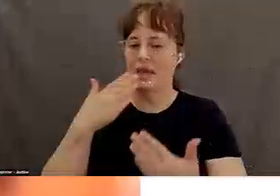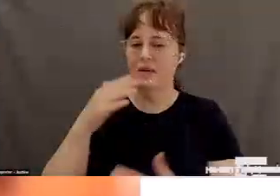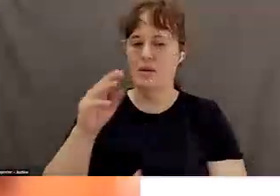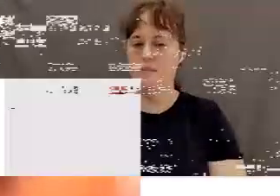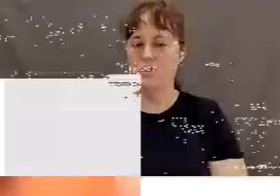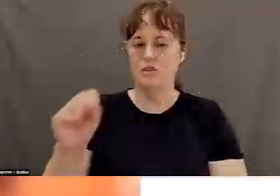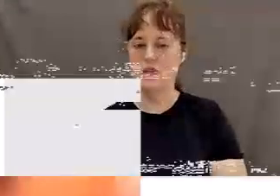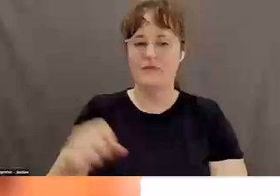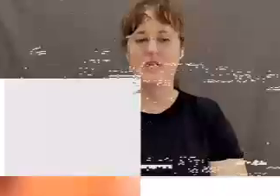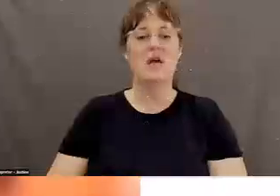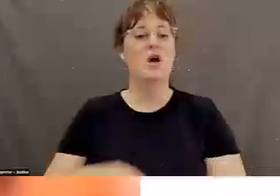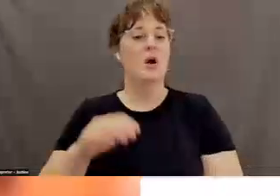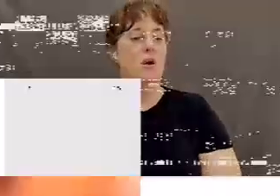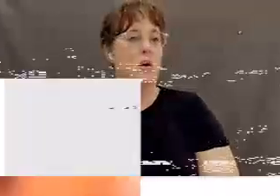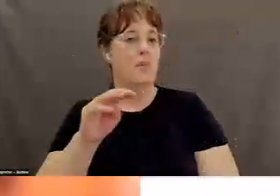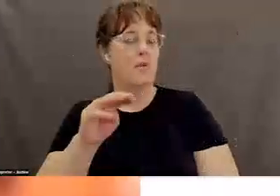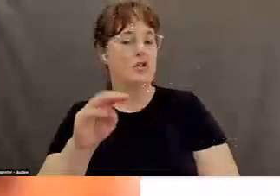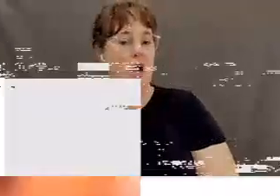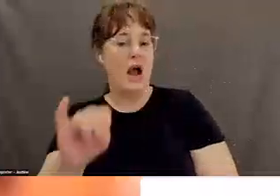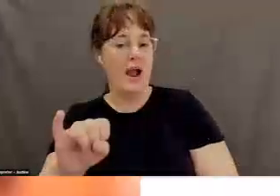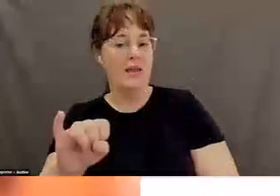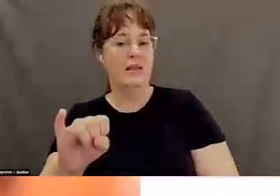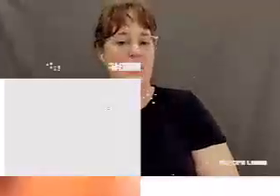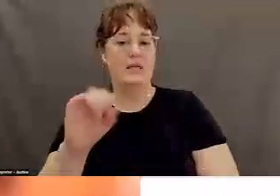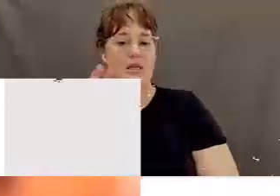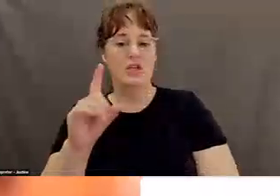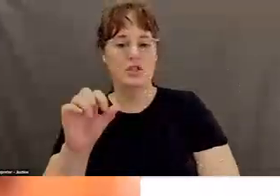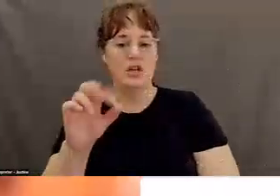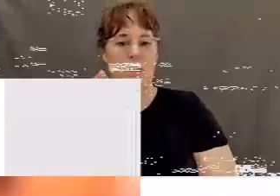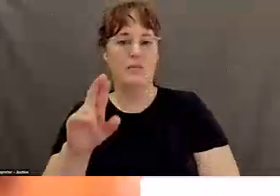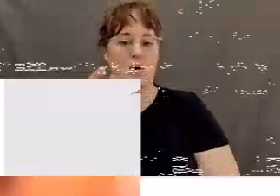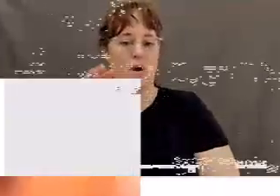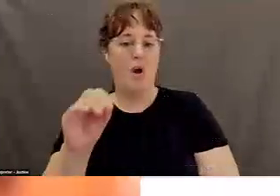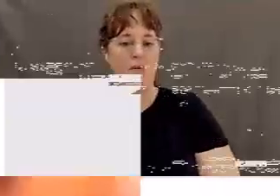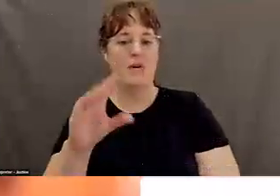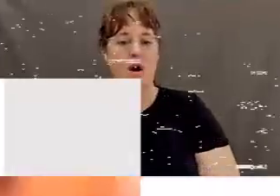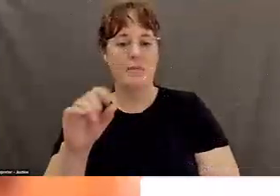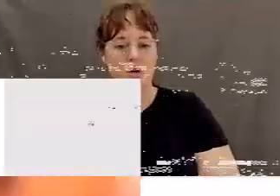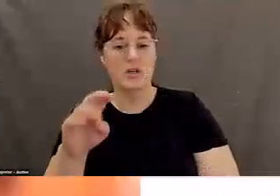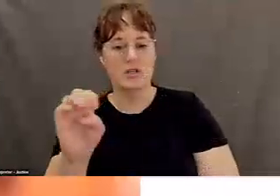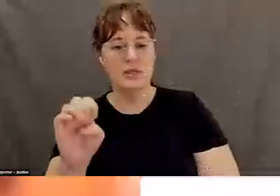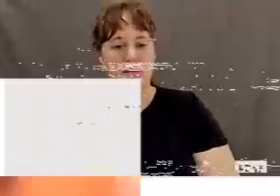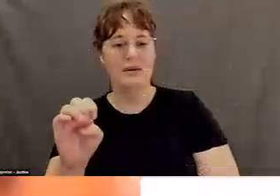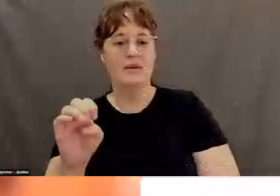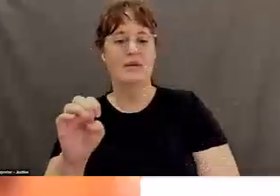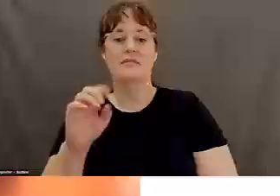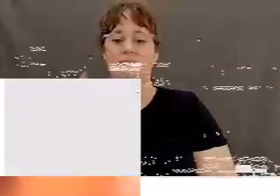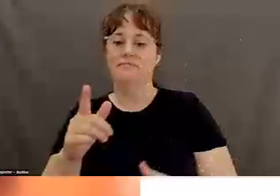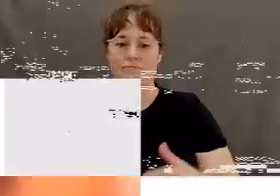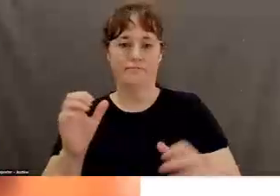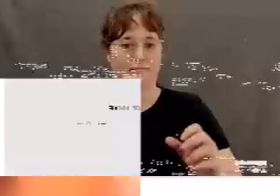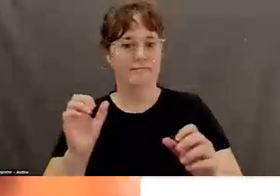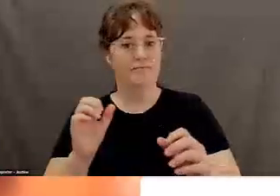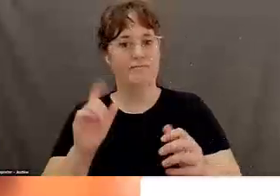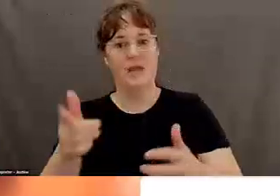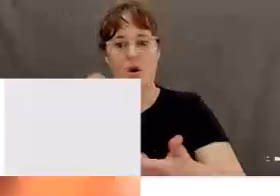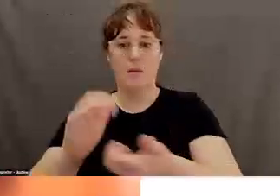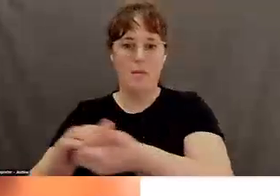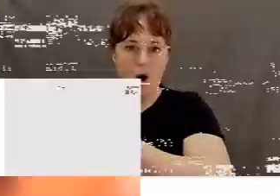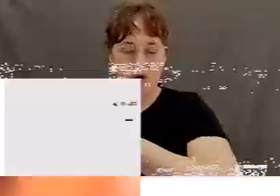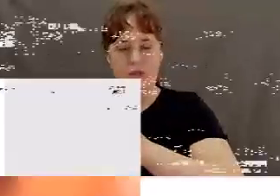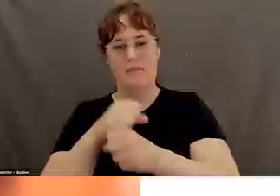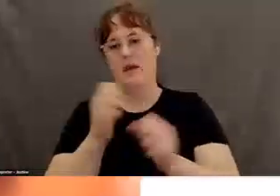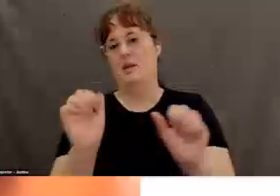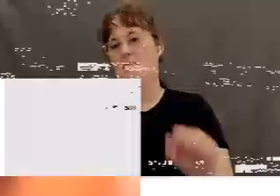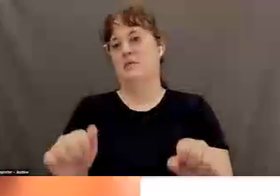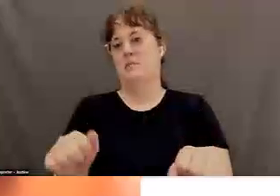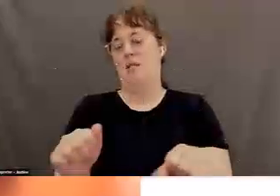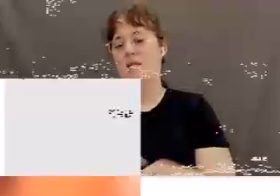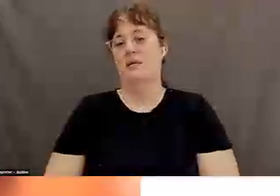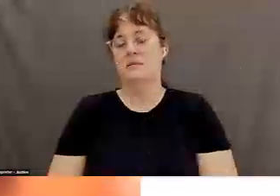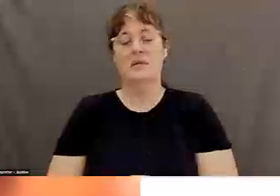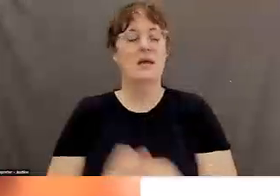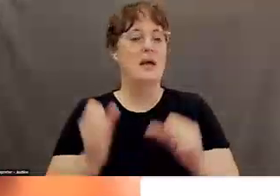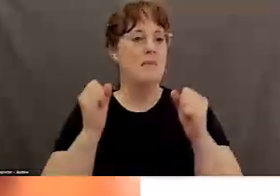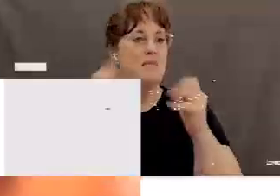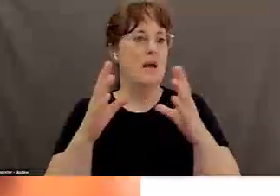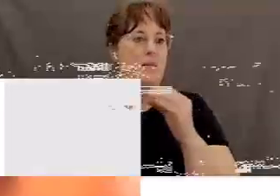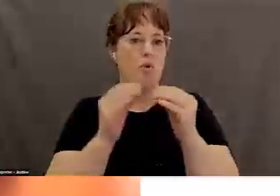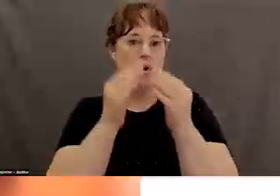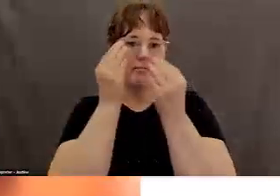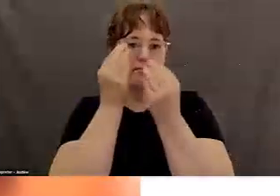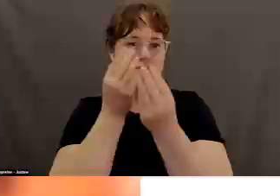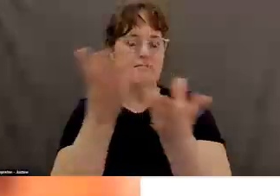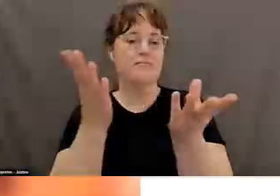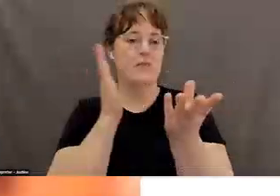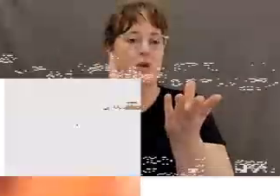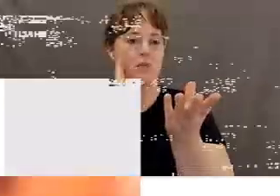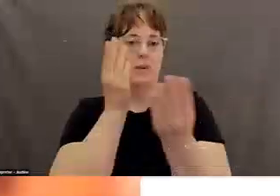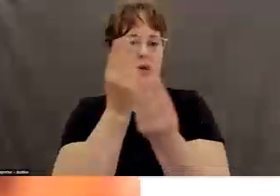Boardroom: all into this opening, and many other generous partners for making this possible. There are many more details about what will be happening on opening day at soundtransit.org.